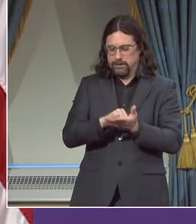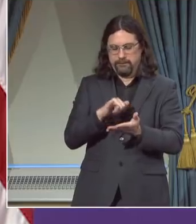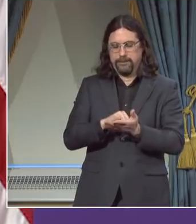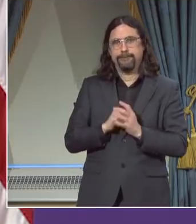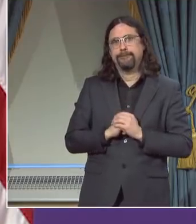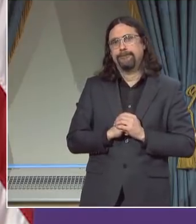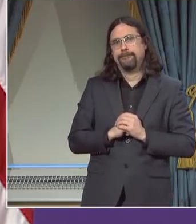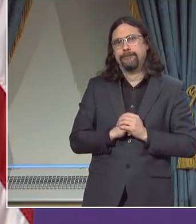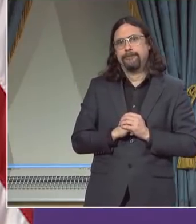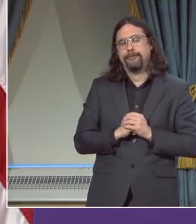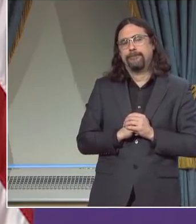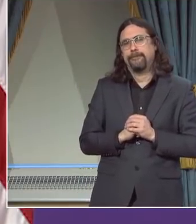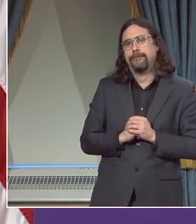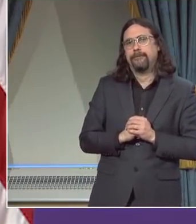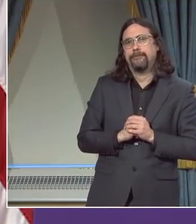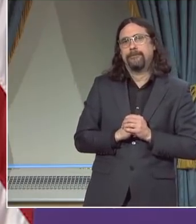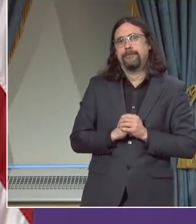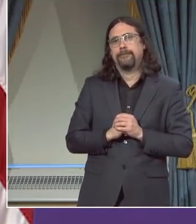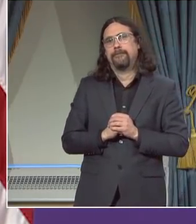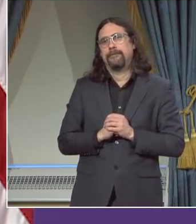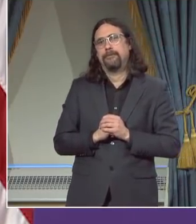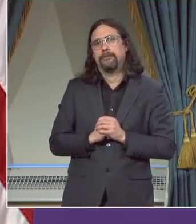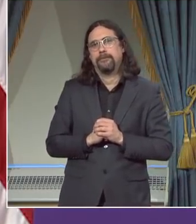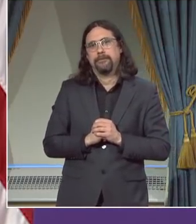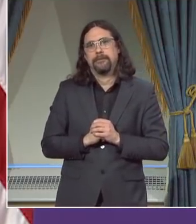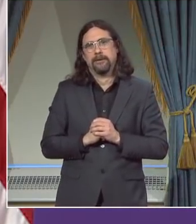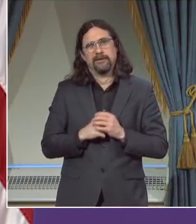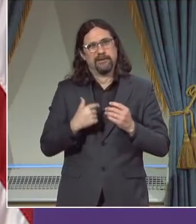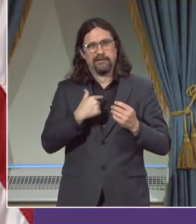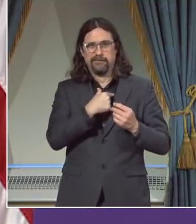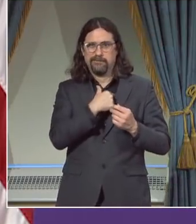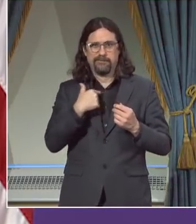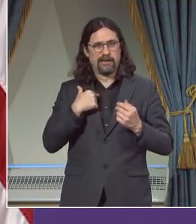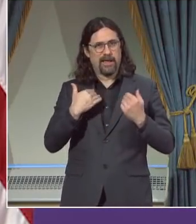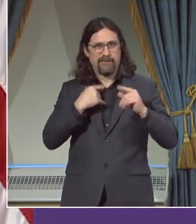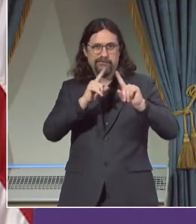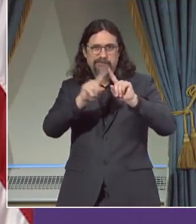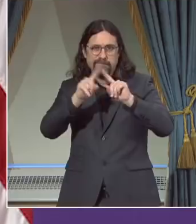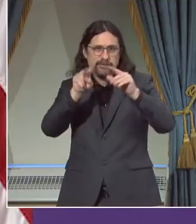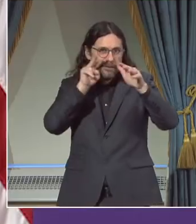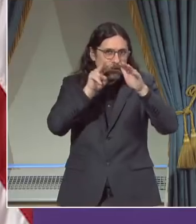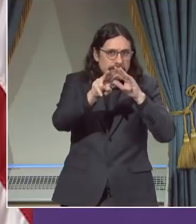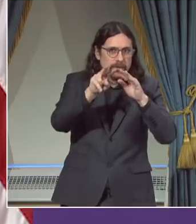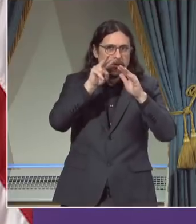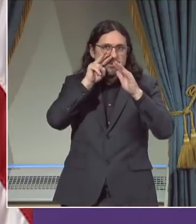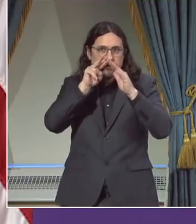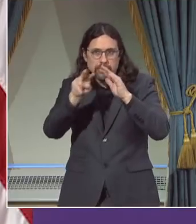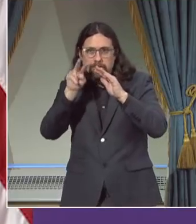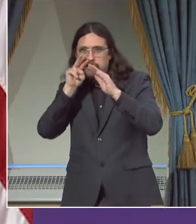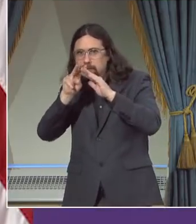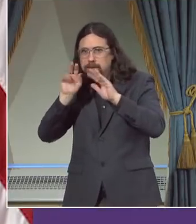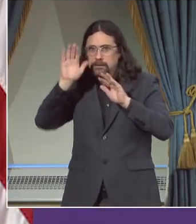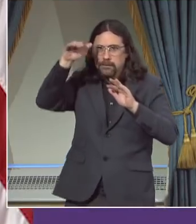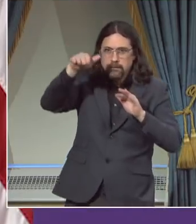TO GO BACK DOWN, I THINK DIFFERENT PROJECTIONS SAY DIFFERENT THINGS. ETH WROST IS DEFINITELY AHEAD OF US.